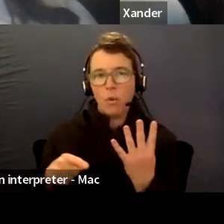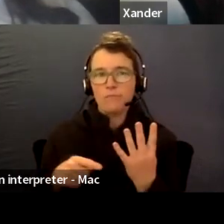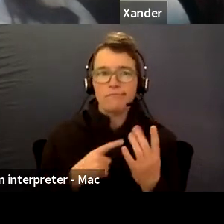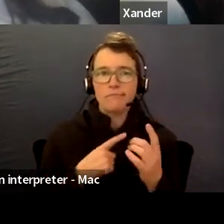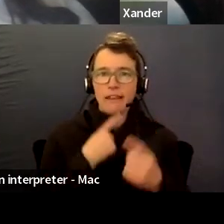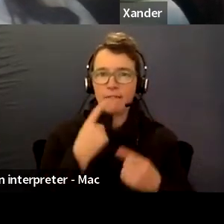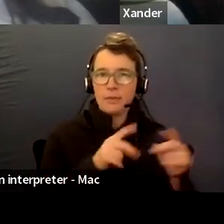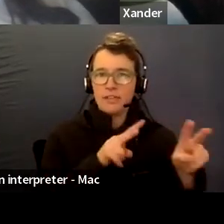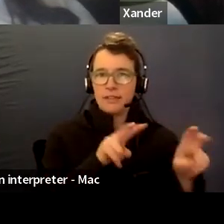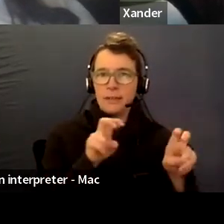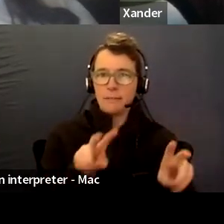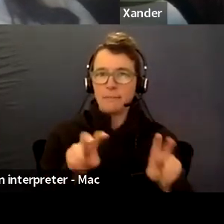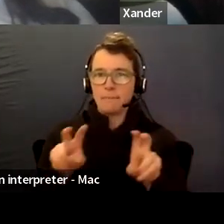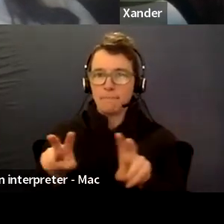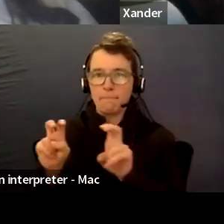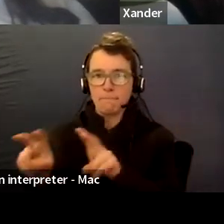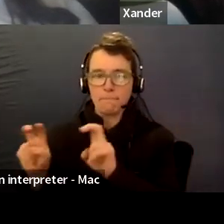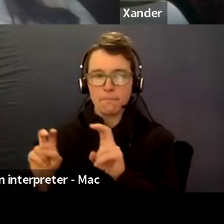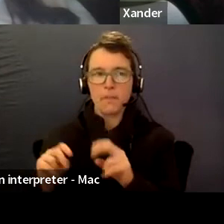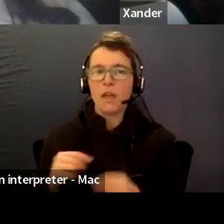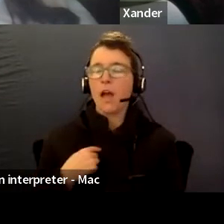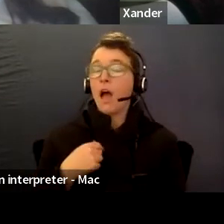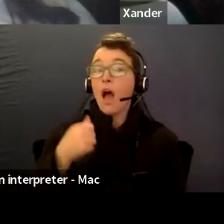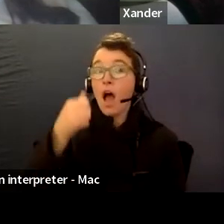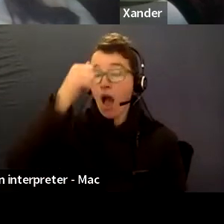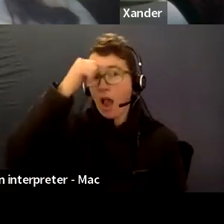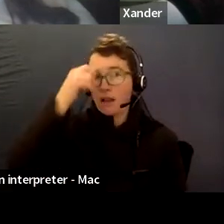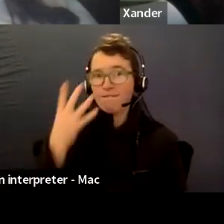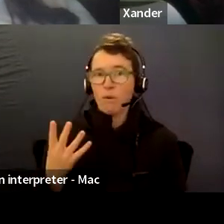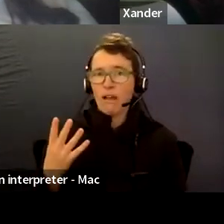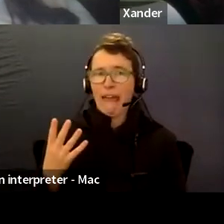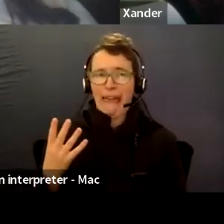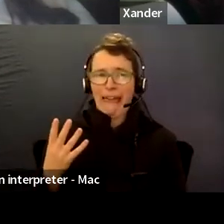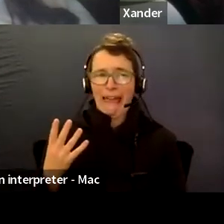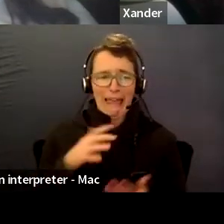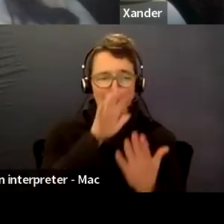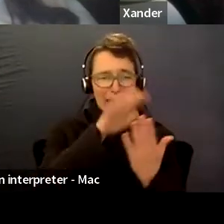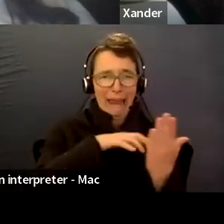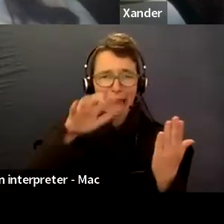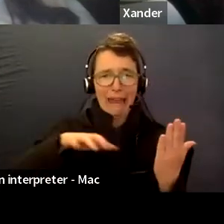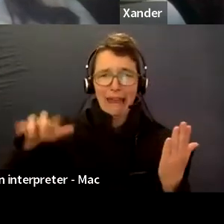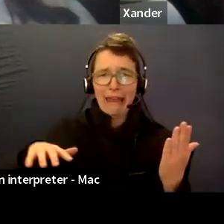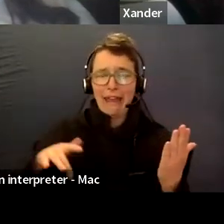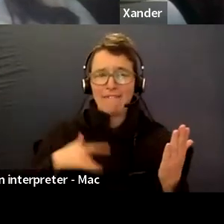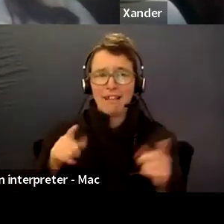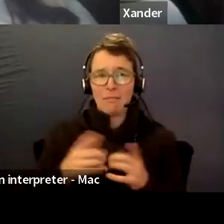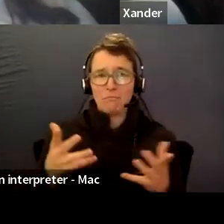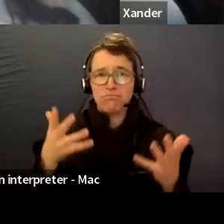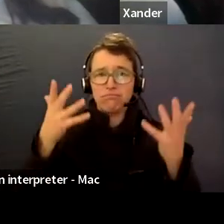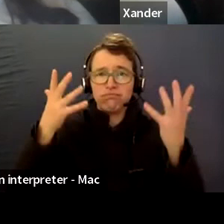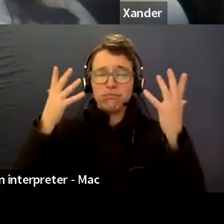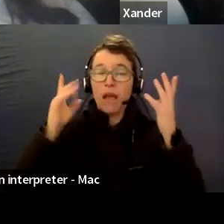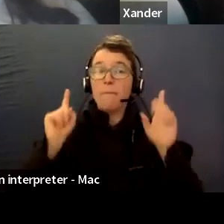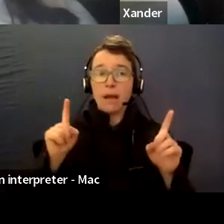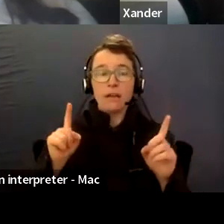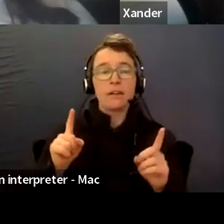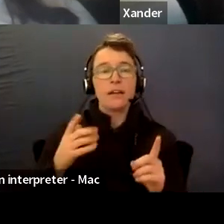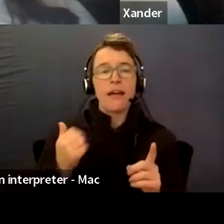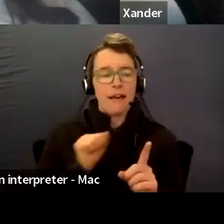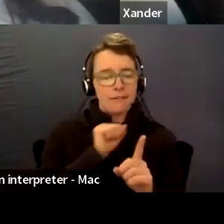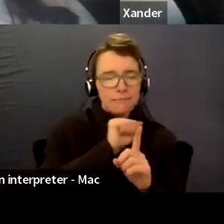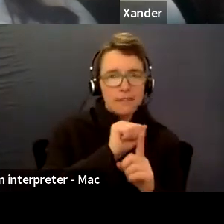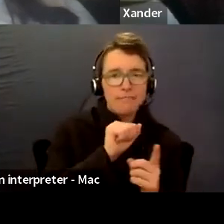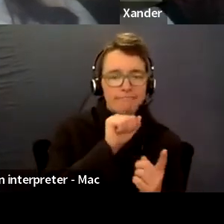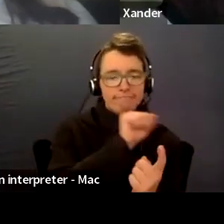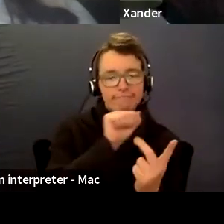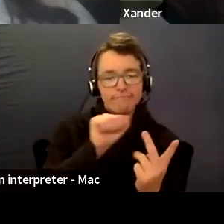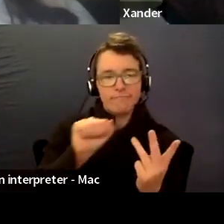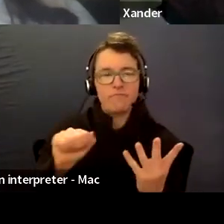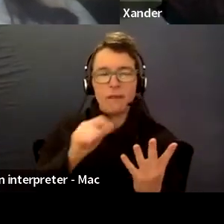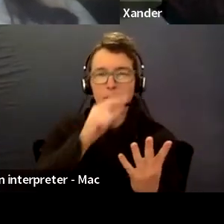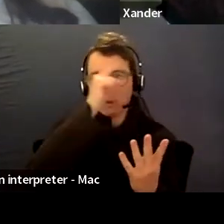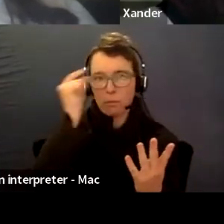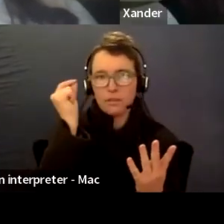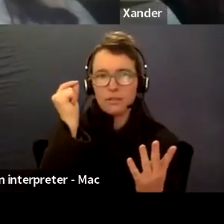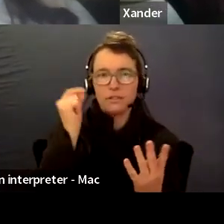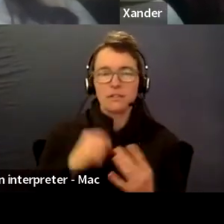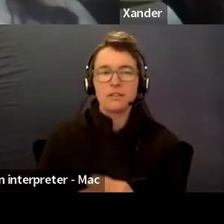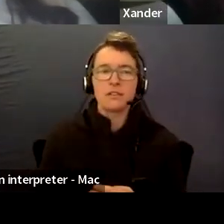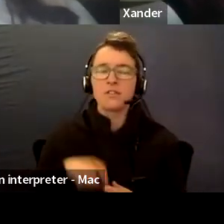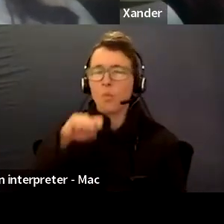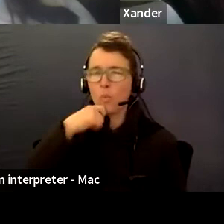And I fully understand that that feels overwhelming, but they all have a different purpose, and we're going to talk about some of these things in detail with Sandra Emily as well.